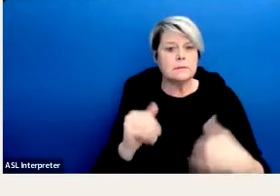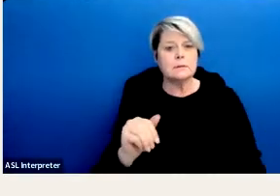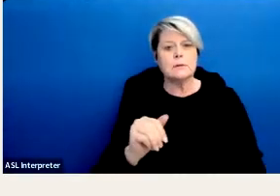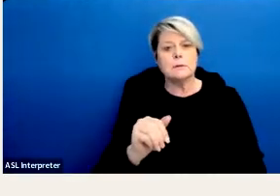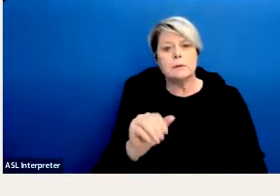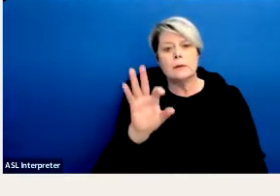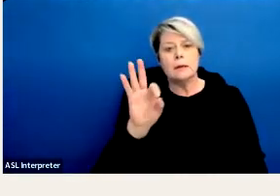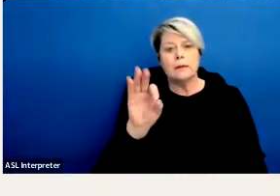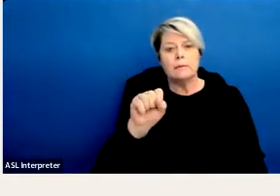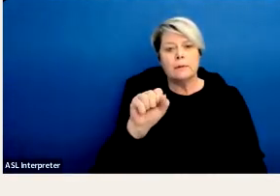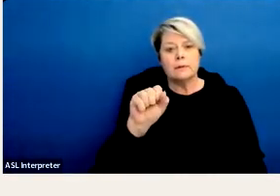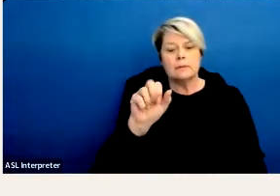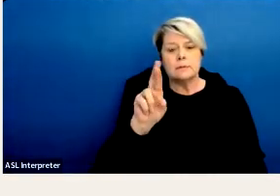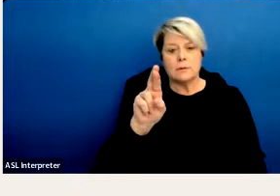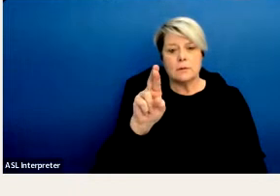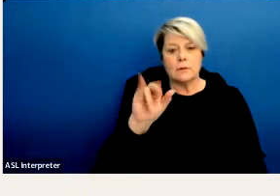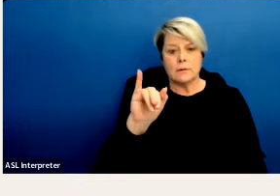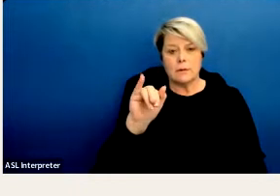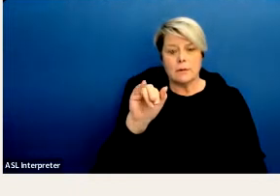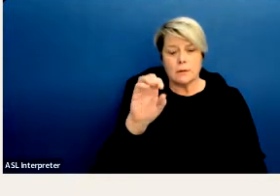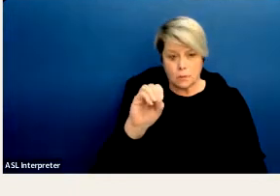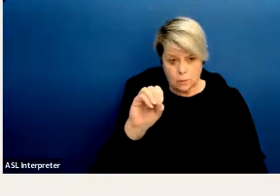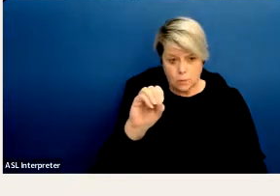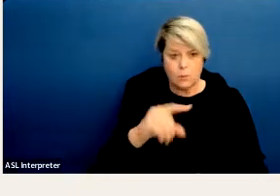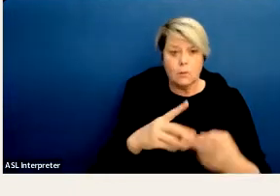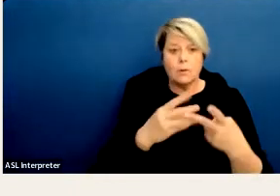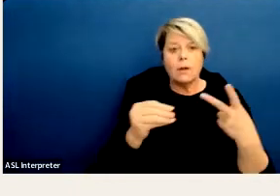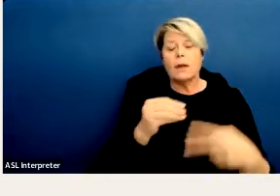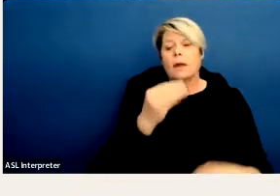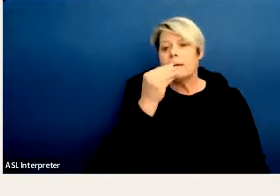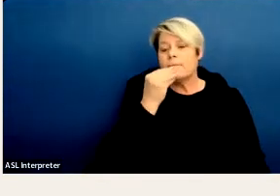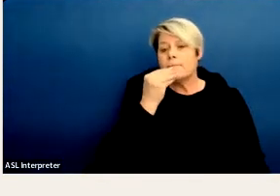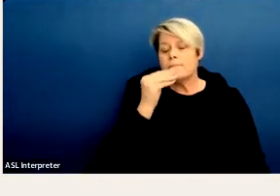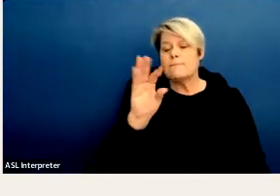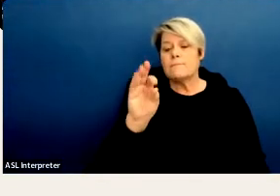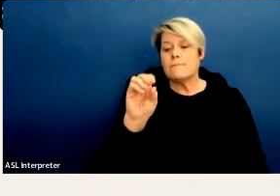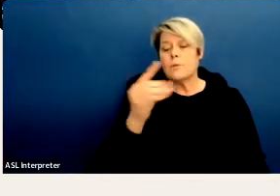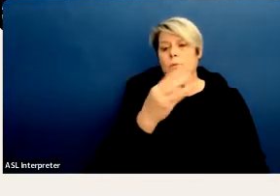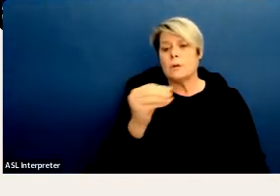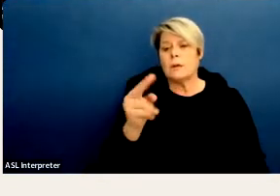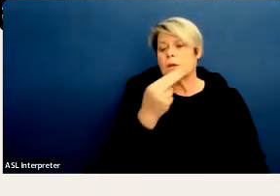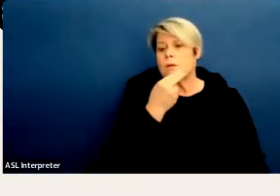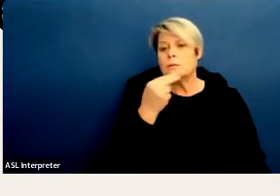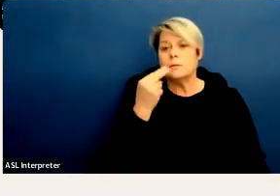so it is a very useful research center. We have food and nutrition and we also have the food